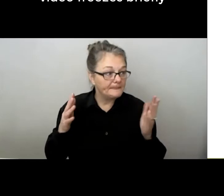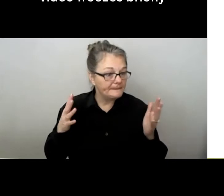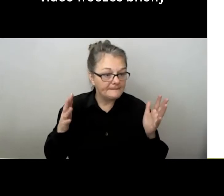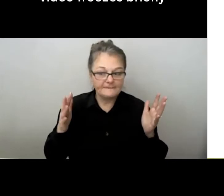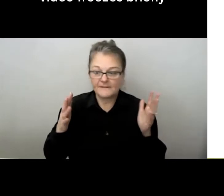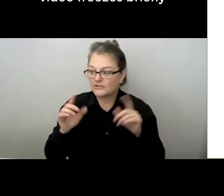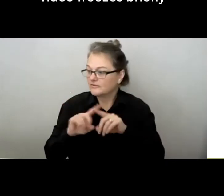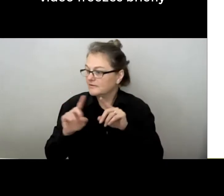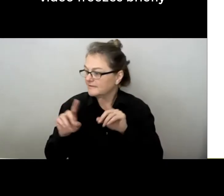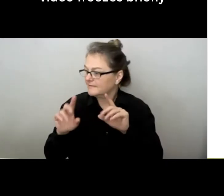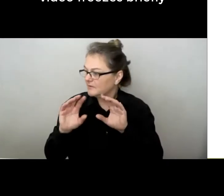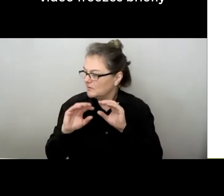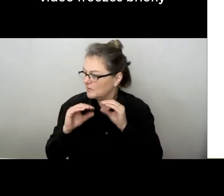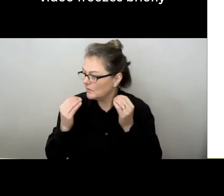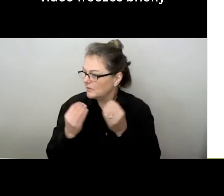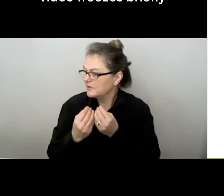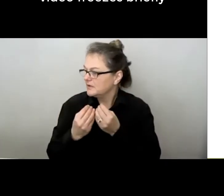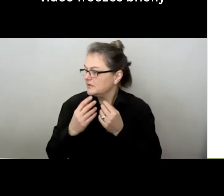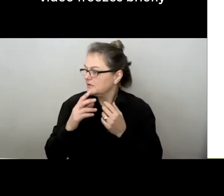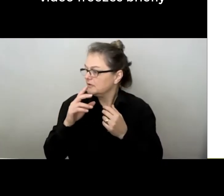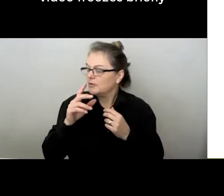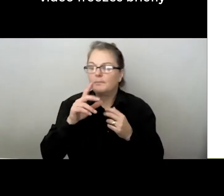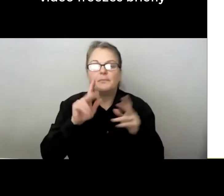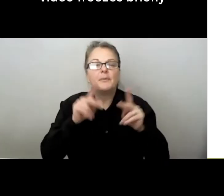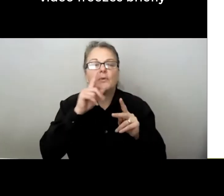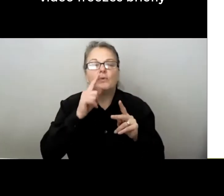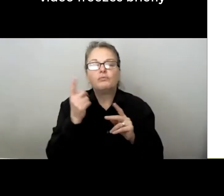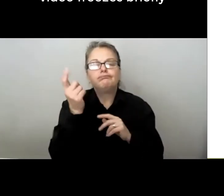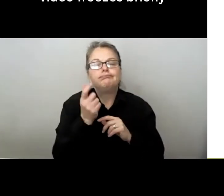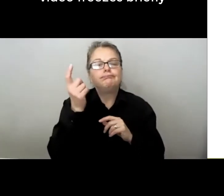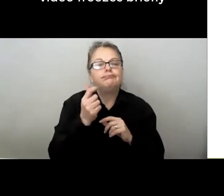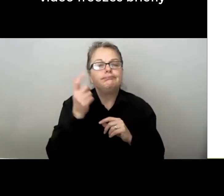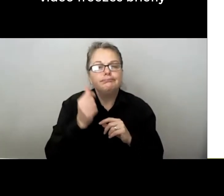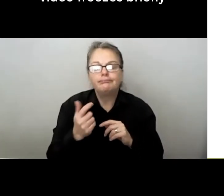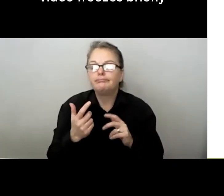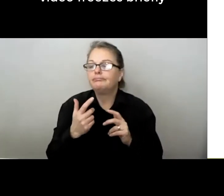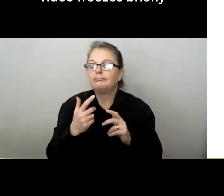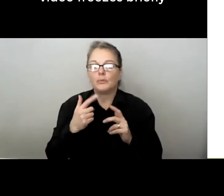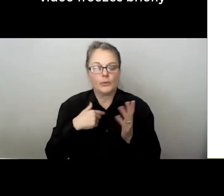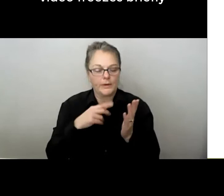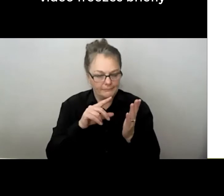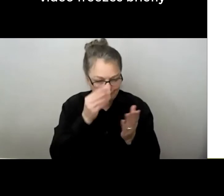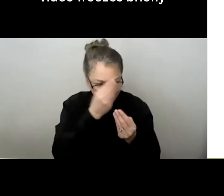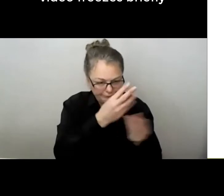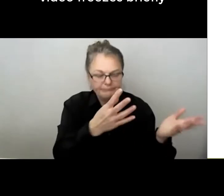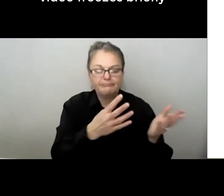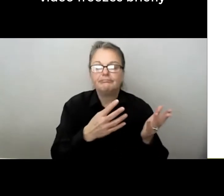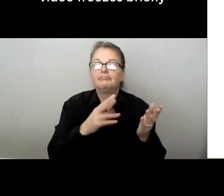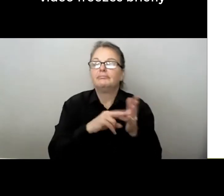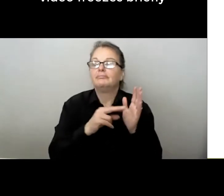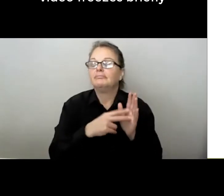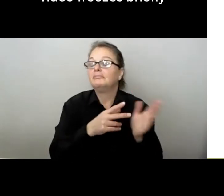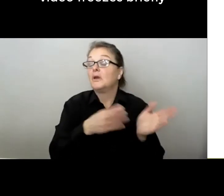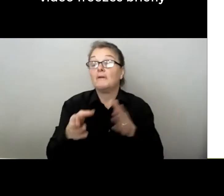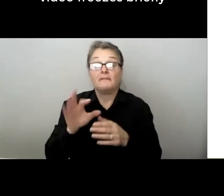CIRCULATING THE INFORMATION, FACEBOOK, NETWORKS, COALITIONS. THE OUTREACH ALSO WENT TO BANKS,